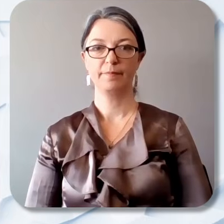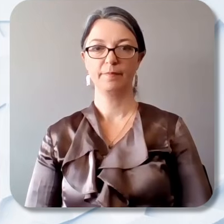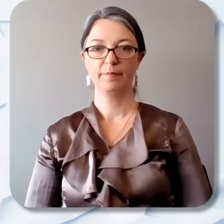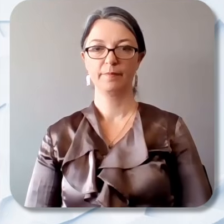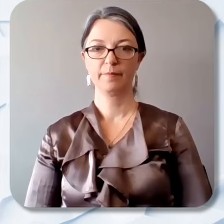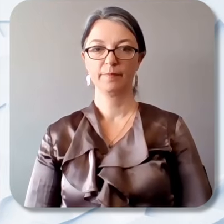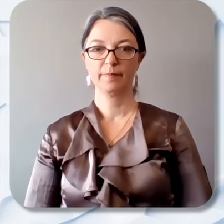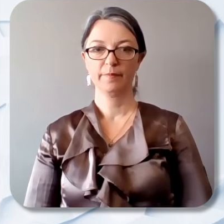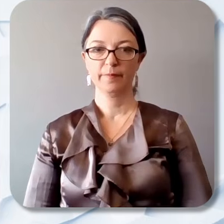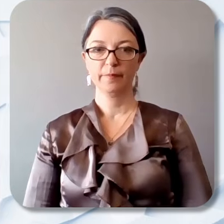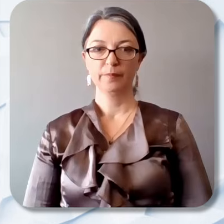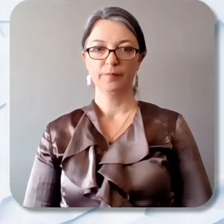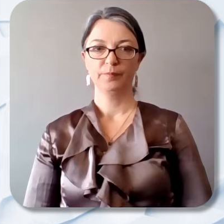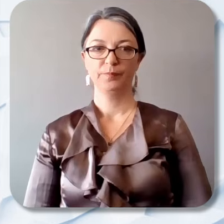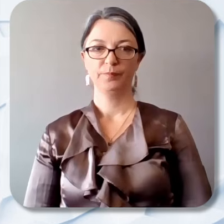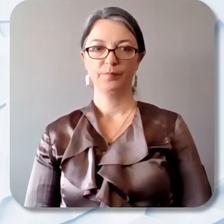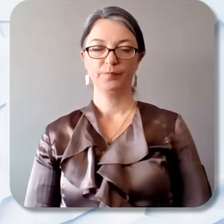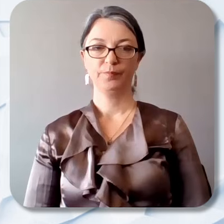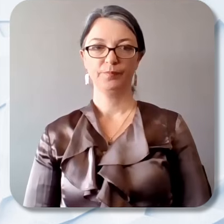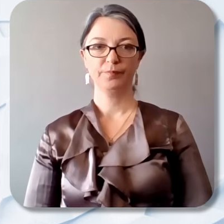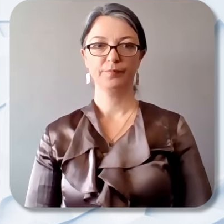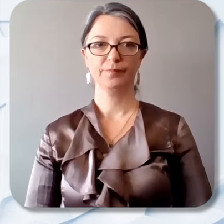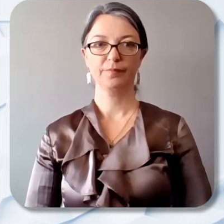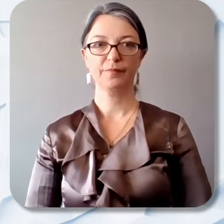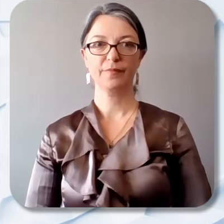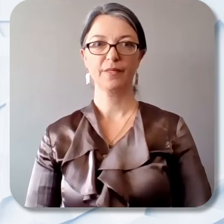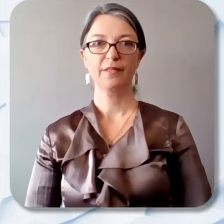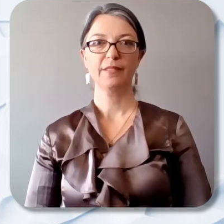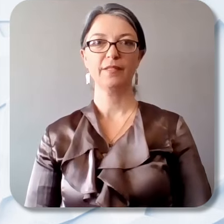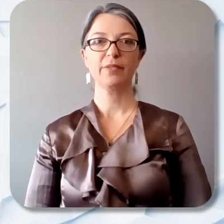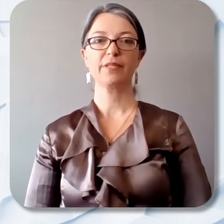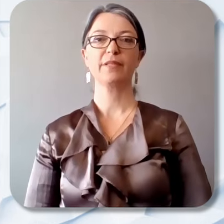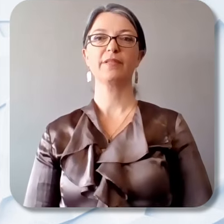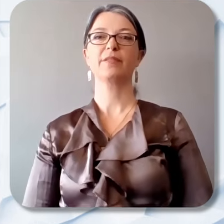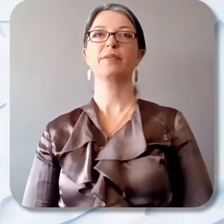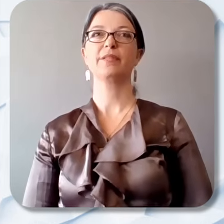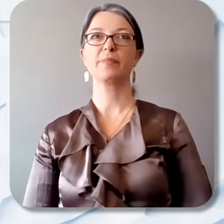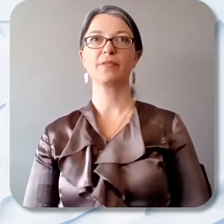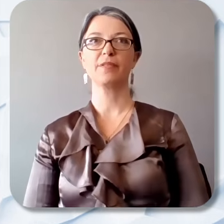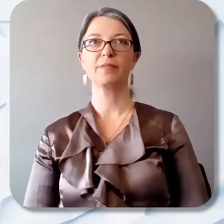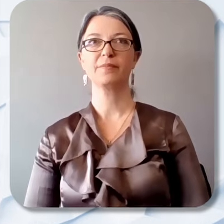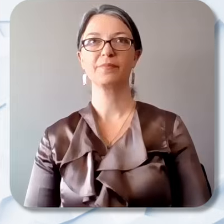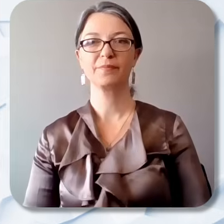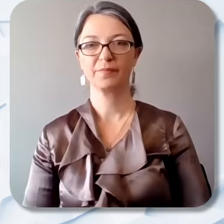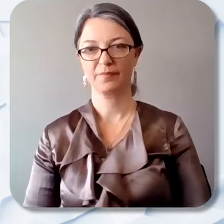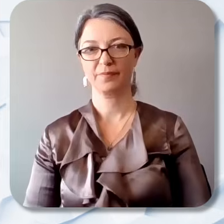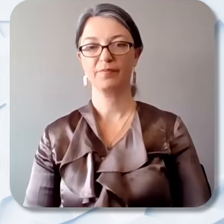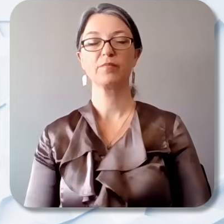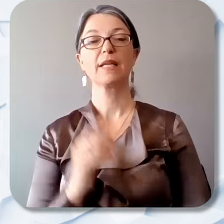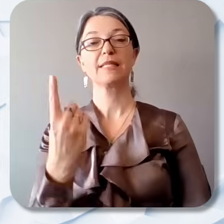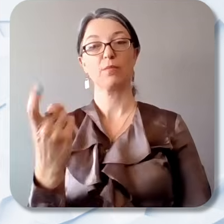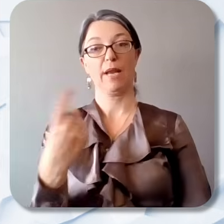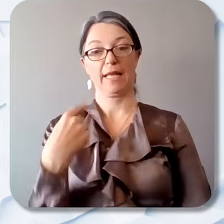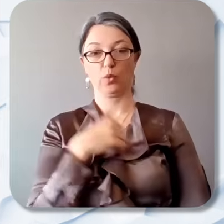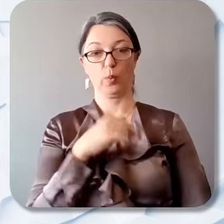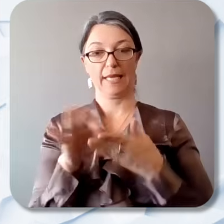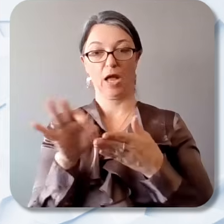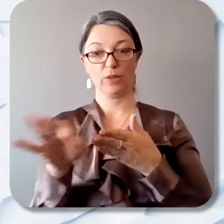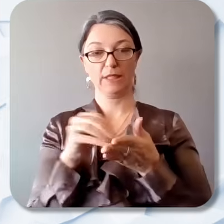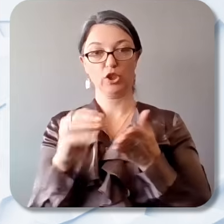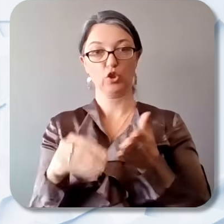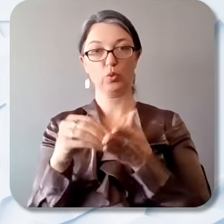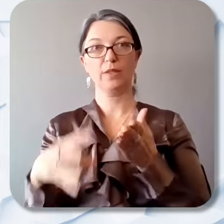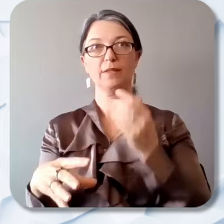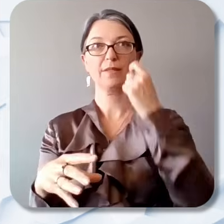So So somebody was asking, are we counting the students, the number of students in each